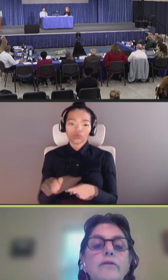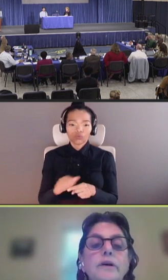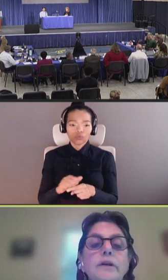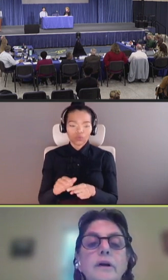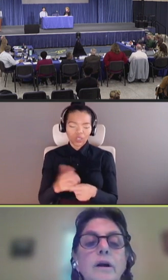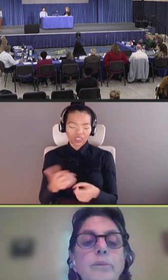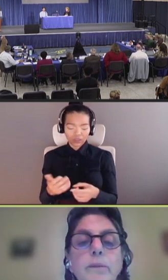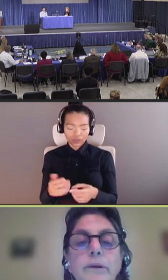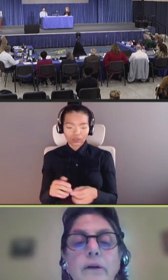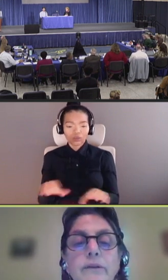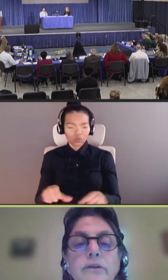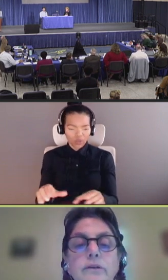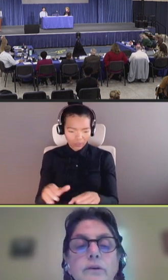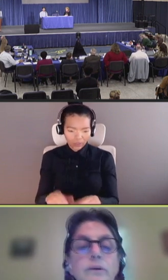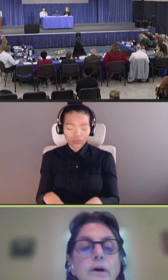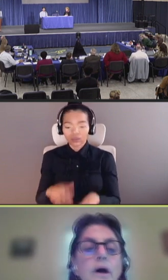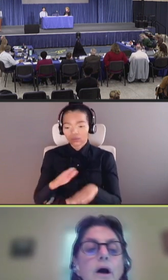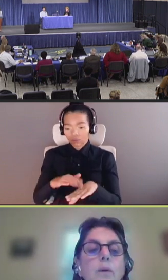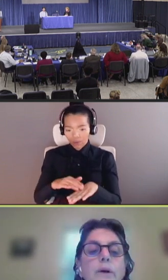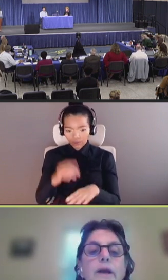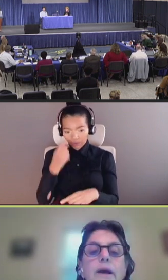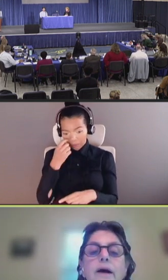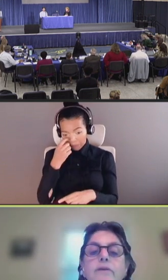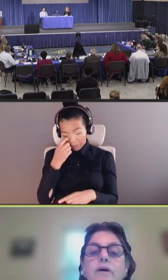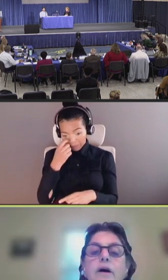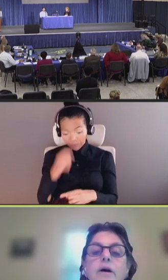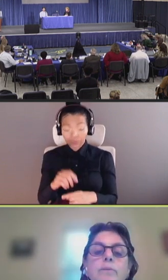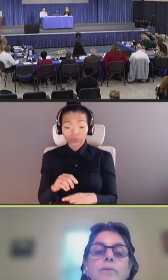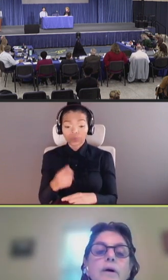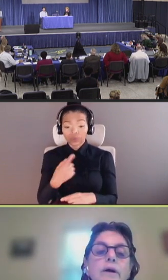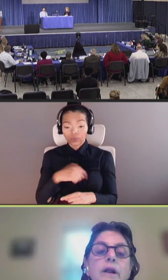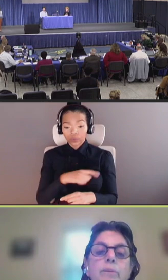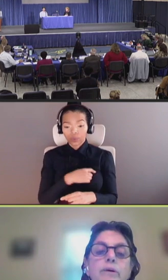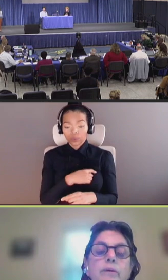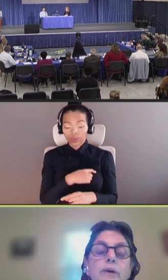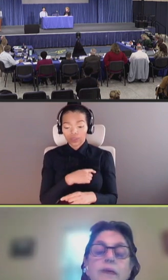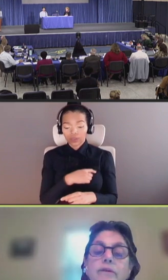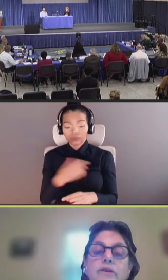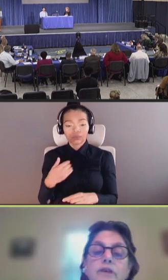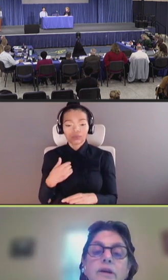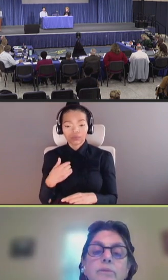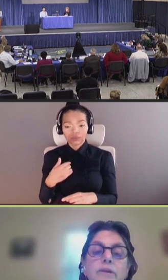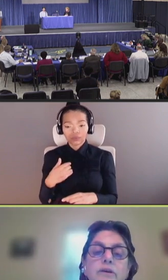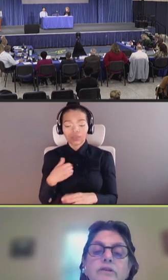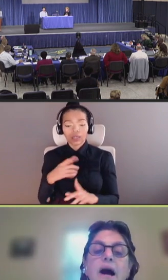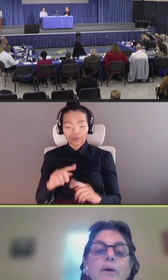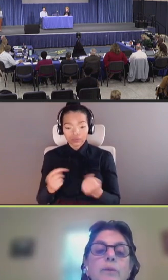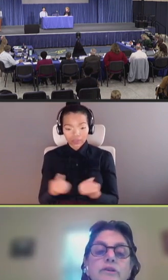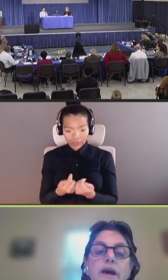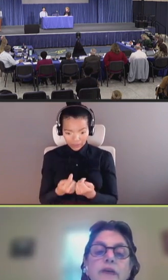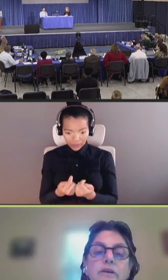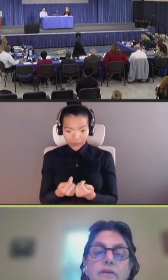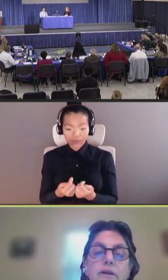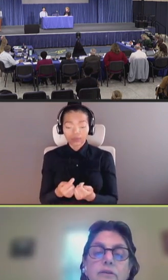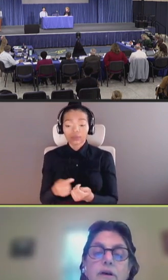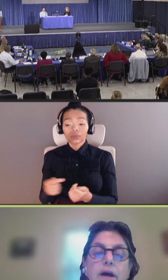in our Public Health Institute, we have a number -- we have a team that does outreach activities.